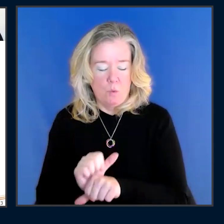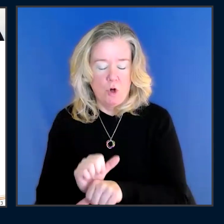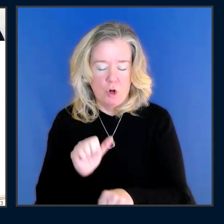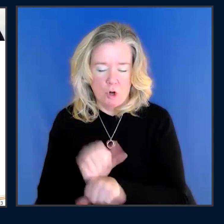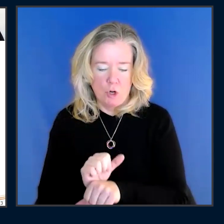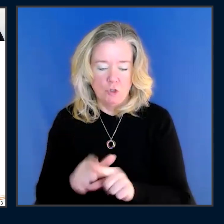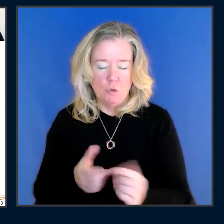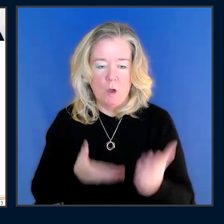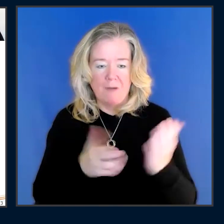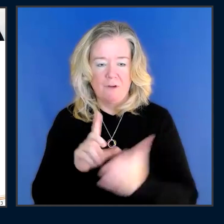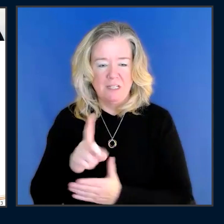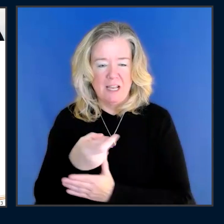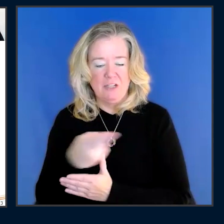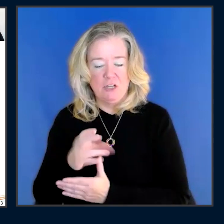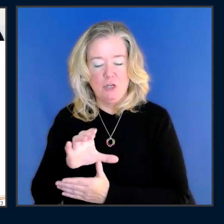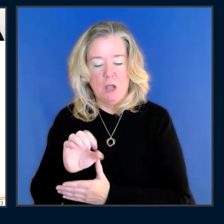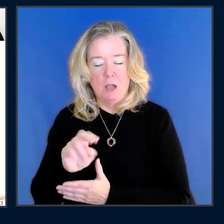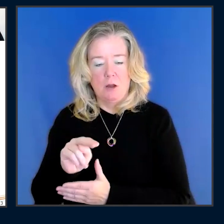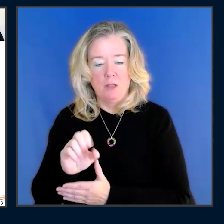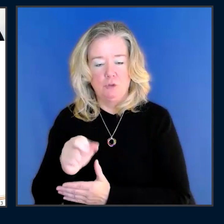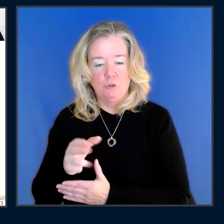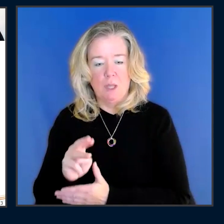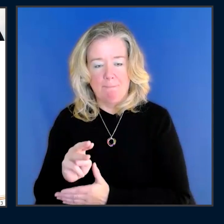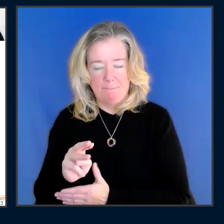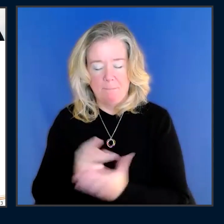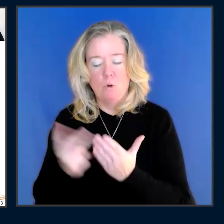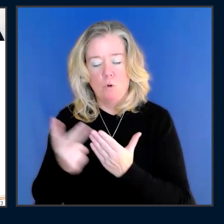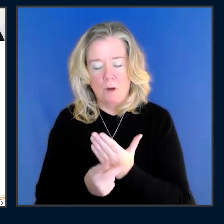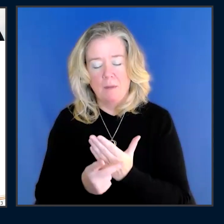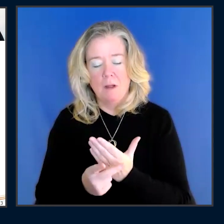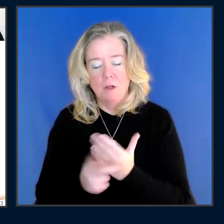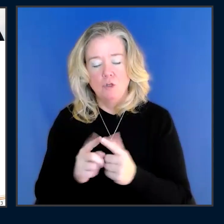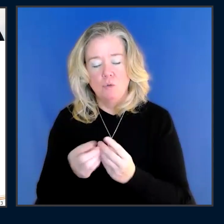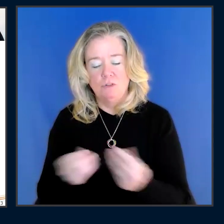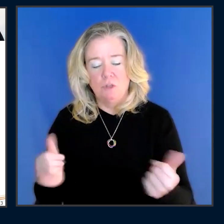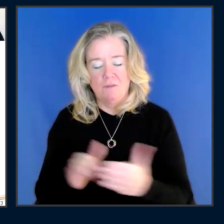why we've worked to offer the DHH Consortium program